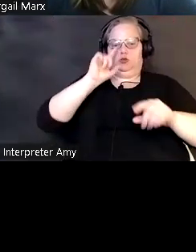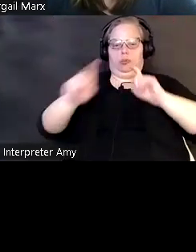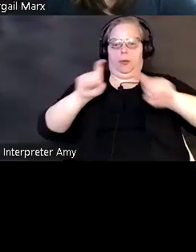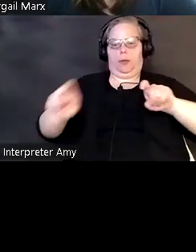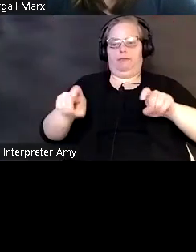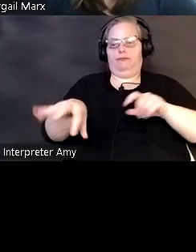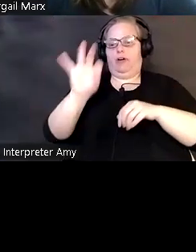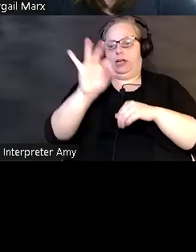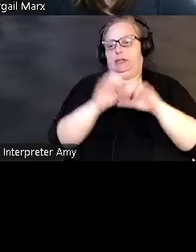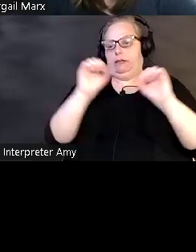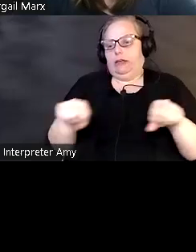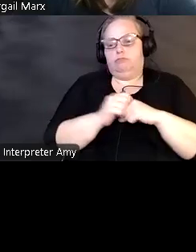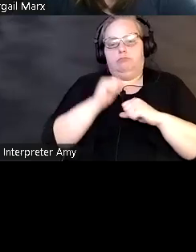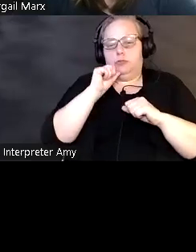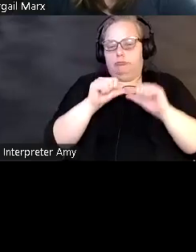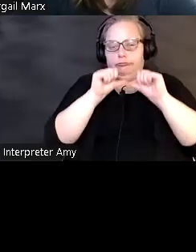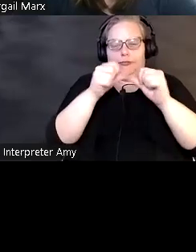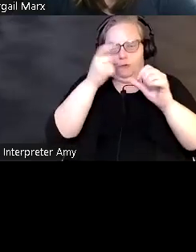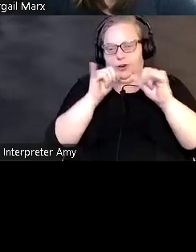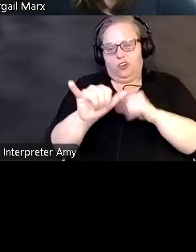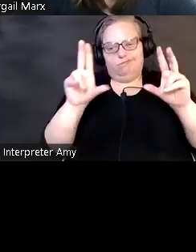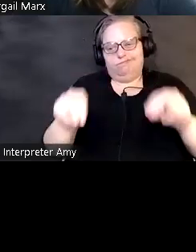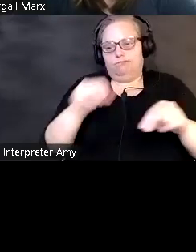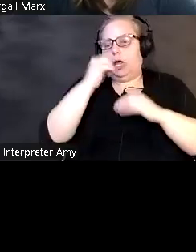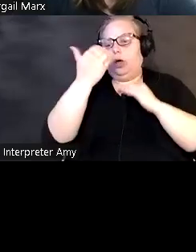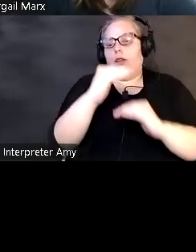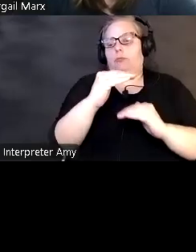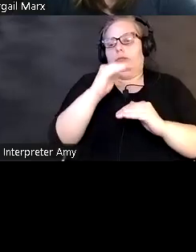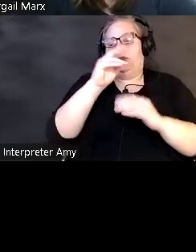We want -- this is limiting that individual's vocabulary, so we want to make sure we can